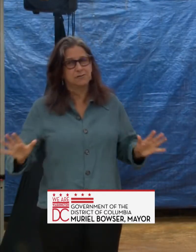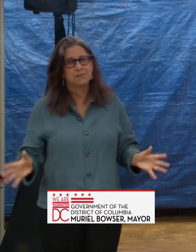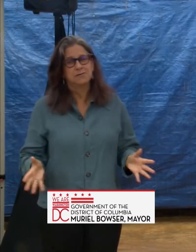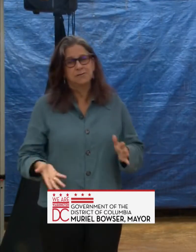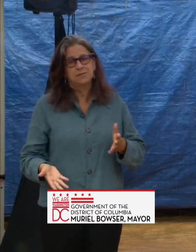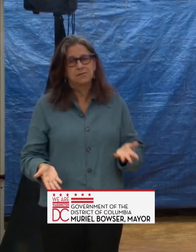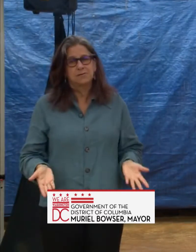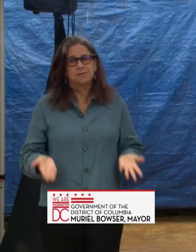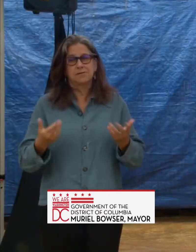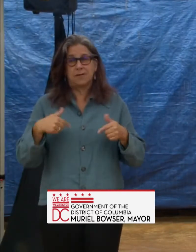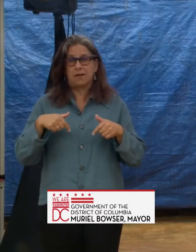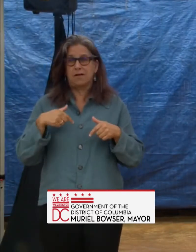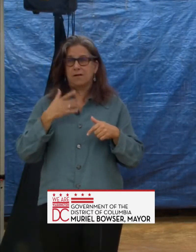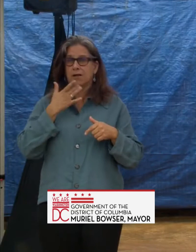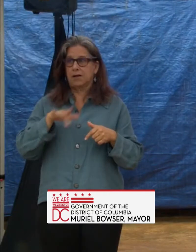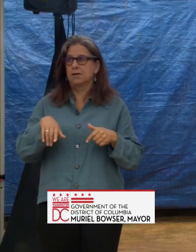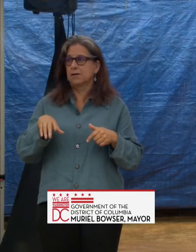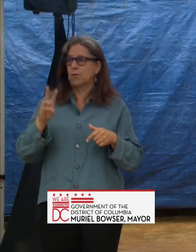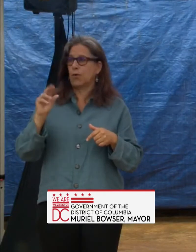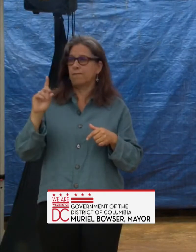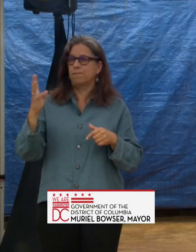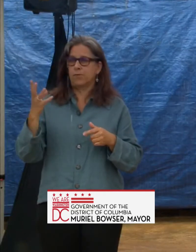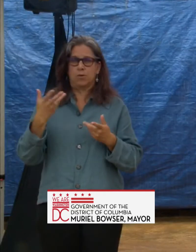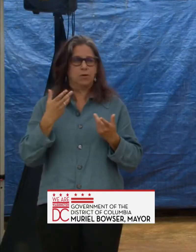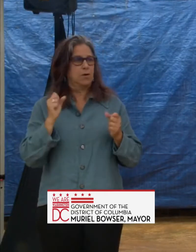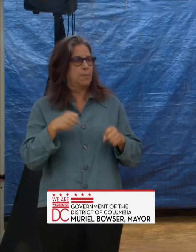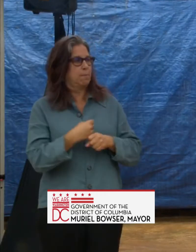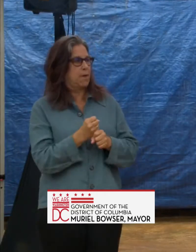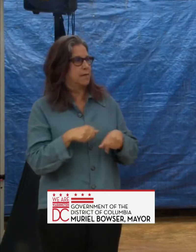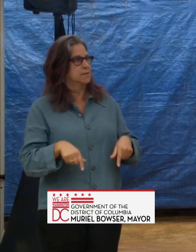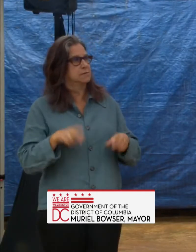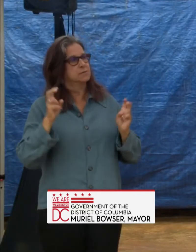CALL HOME. THE WORK THAT WE DO, WE DO IT TOGETHER.